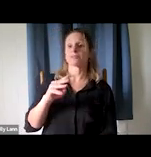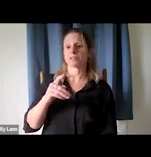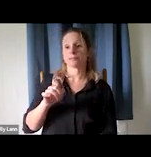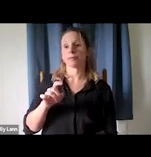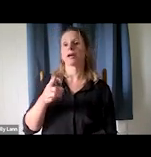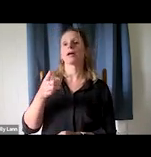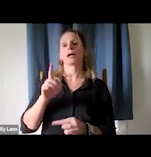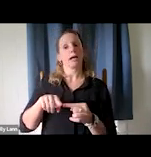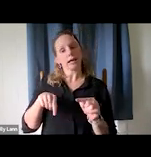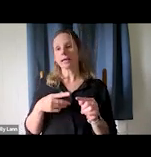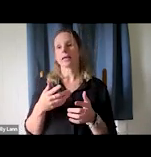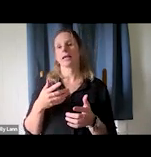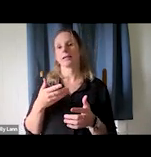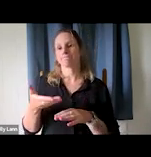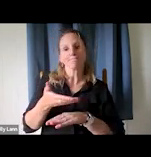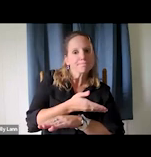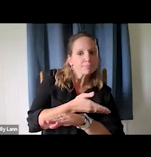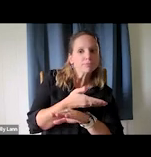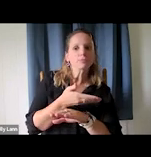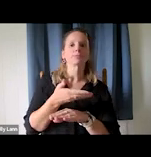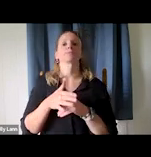or could not improve to the point of non-disability.